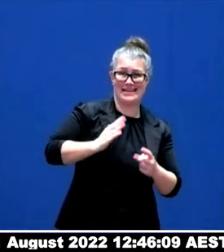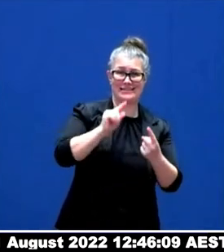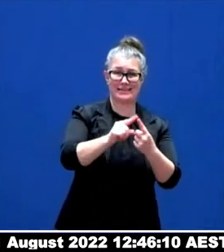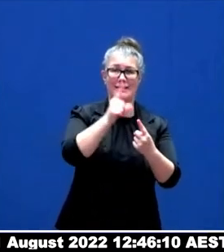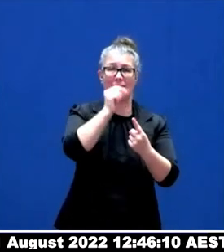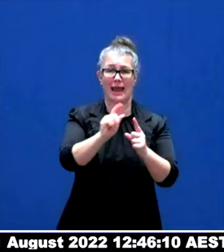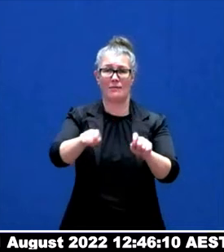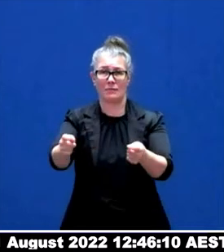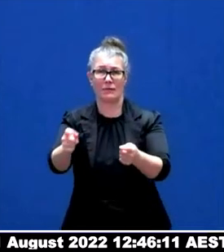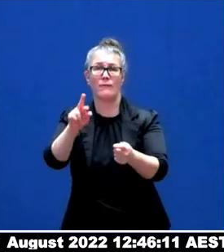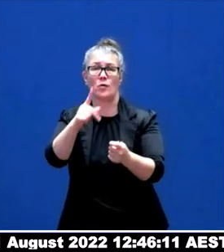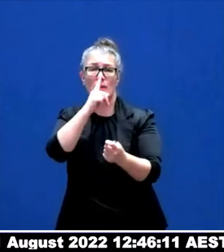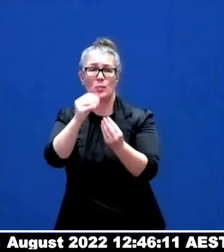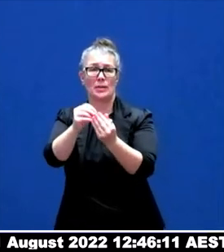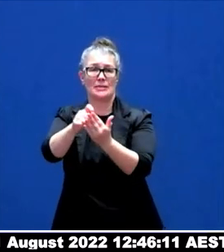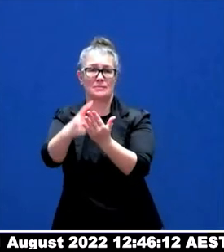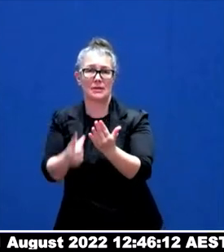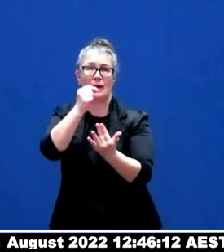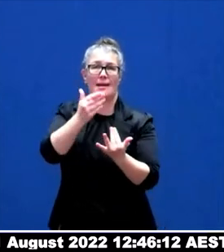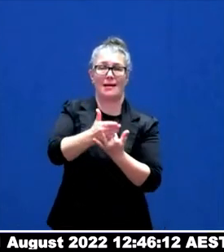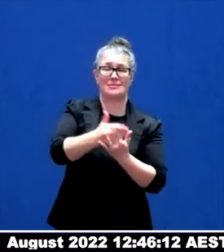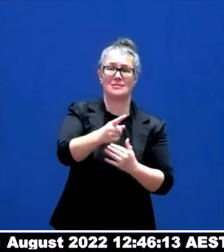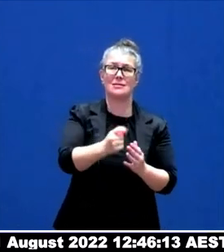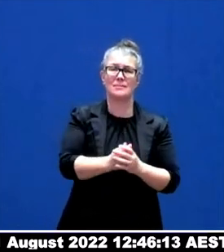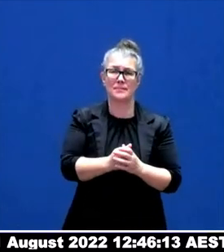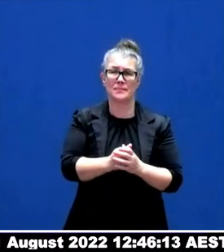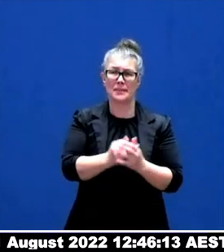So you - I mean, the Together Home Program set out in the statement,